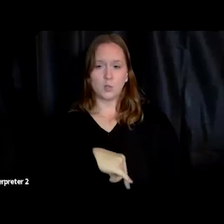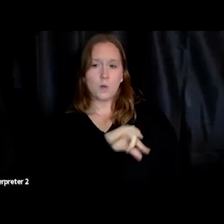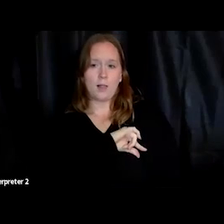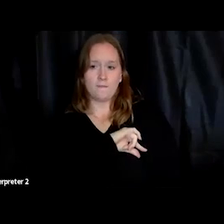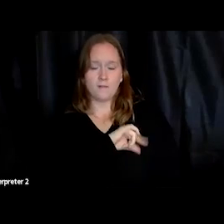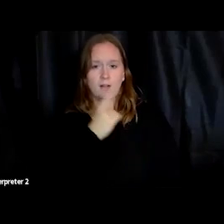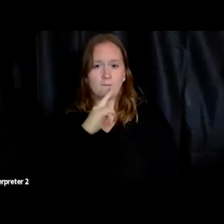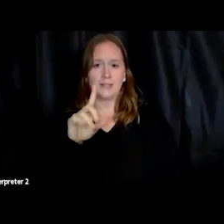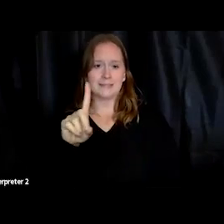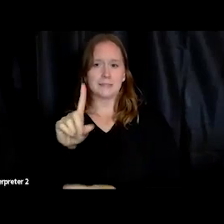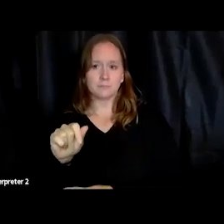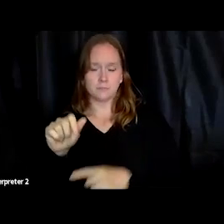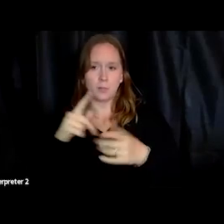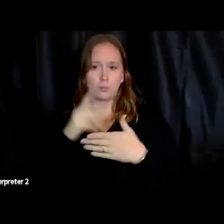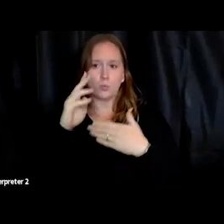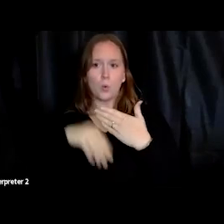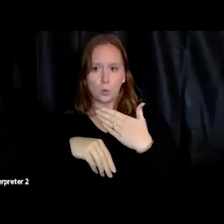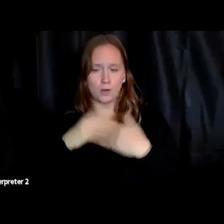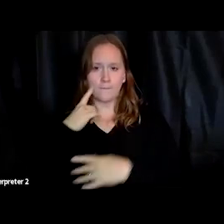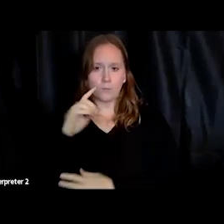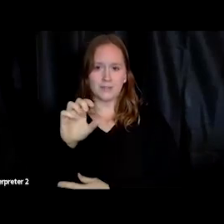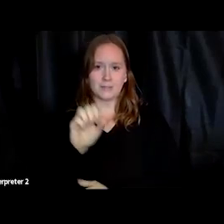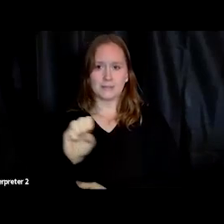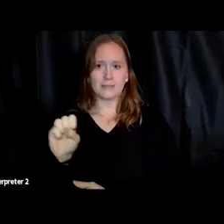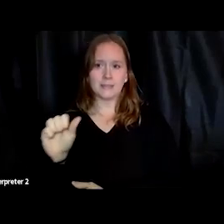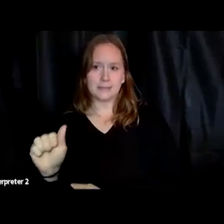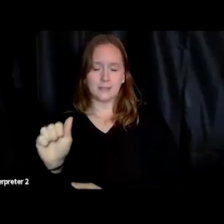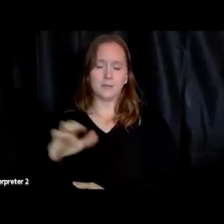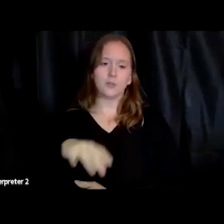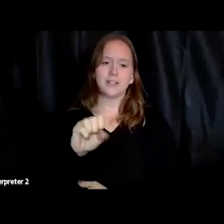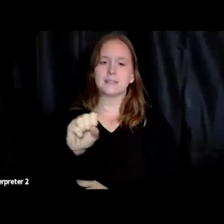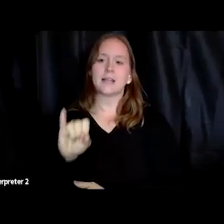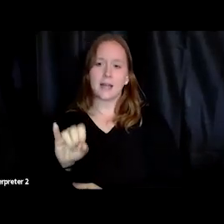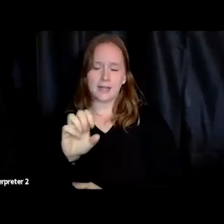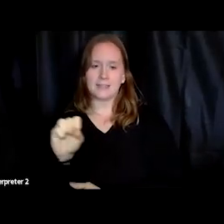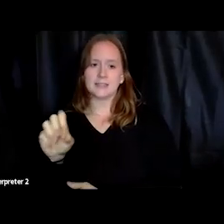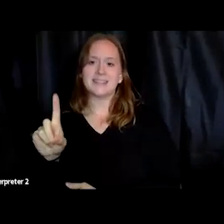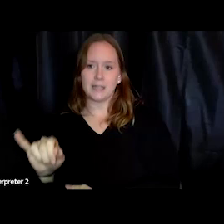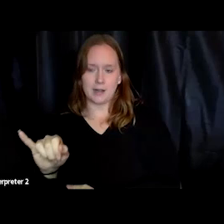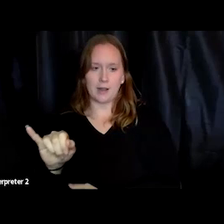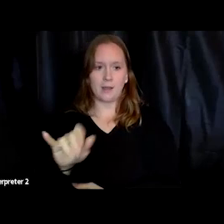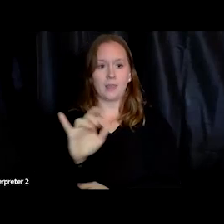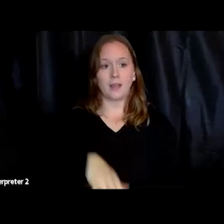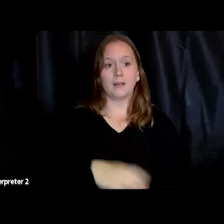under Social Security SSI and SSDI. And that is the inability to engage